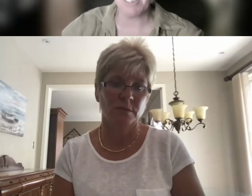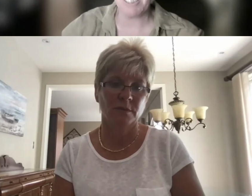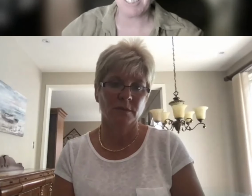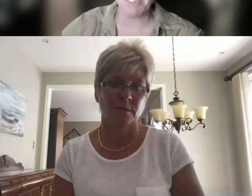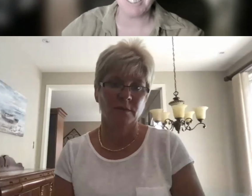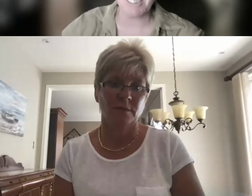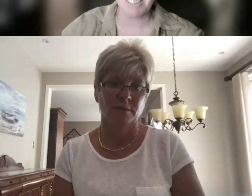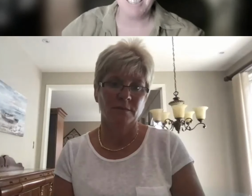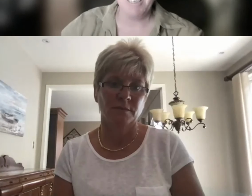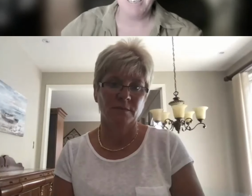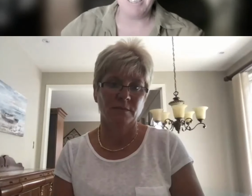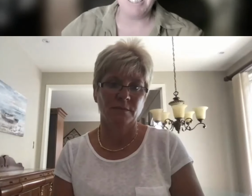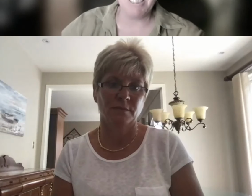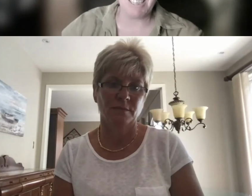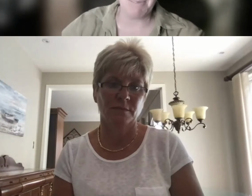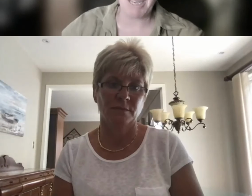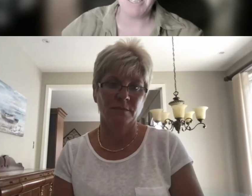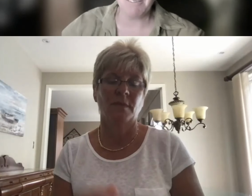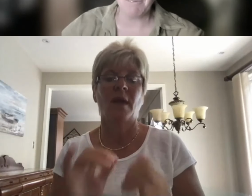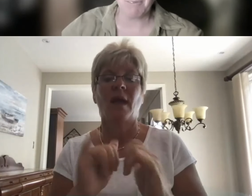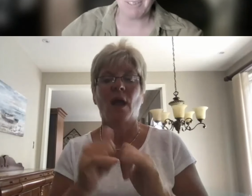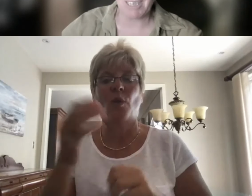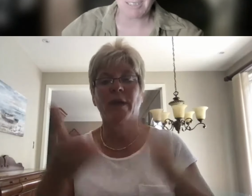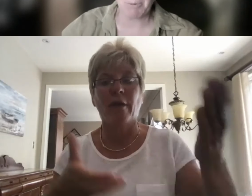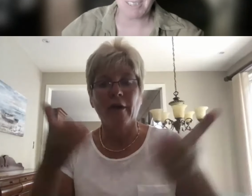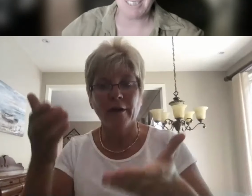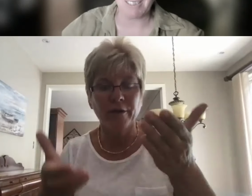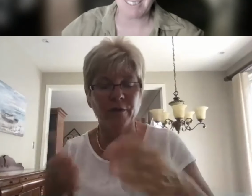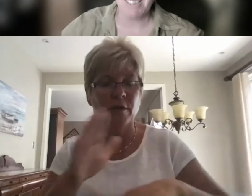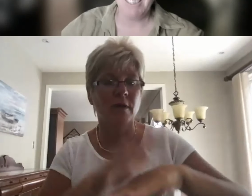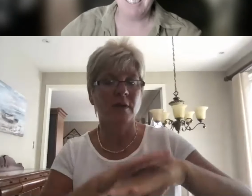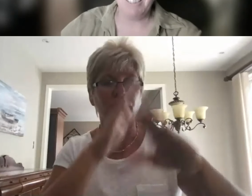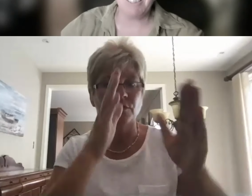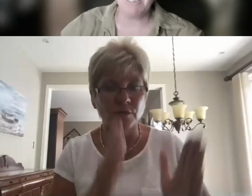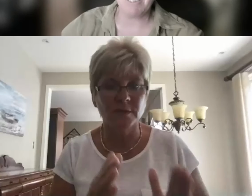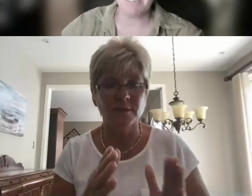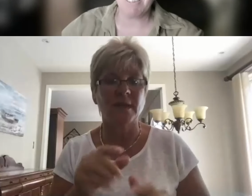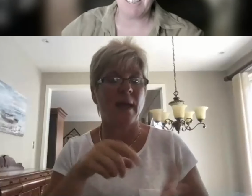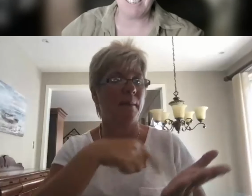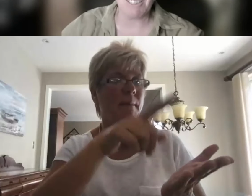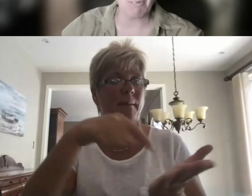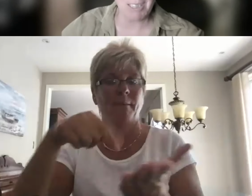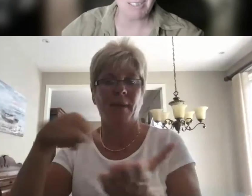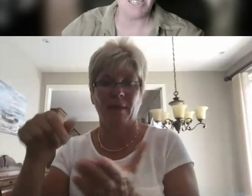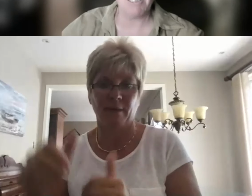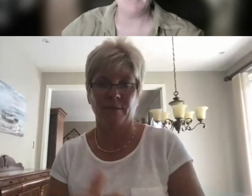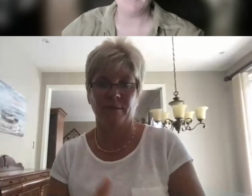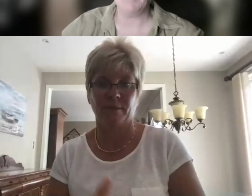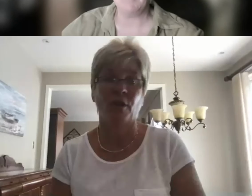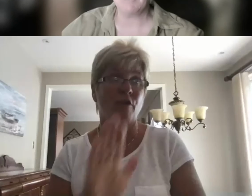consultants and pay them for their expertise. This is a critical area that needs to